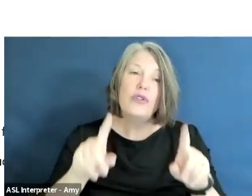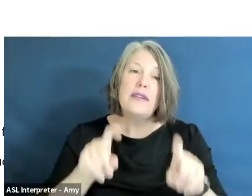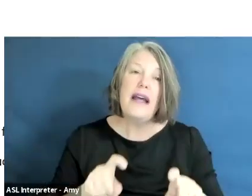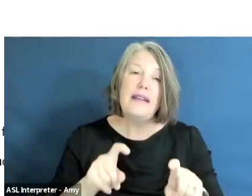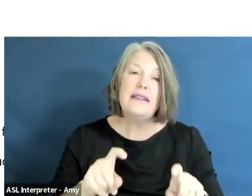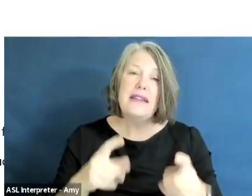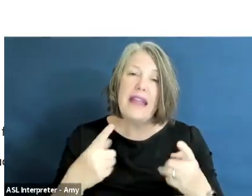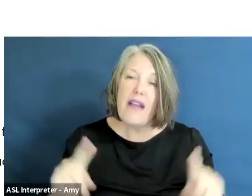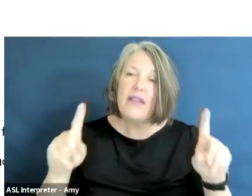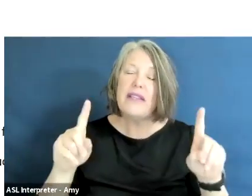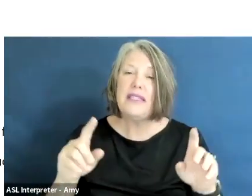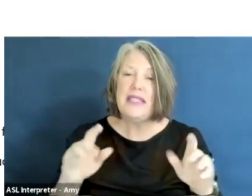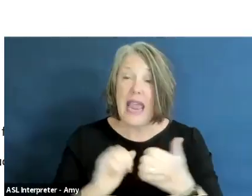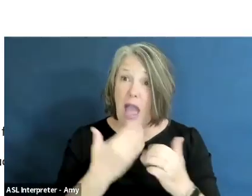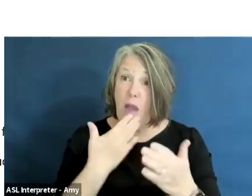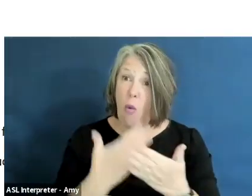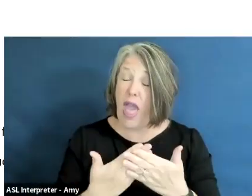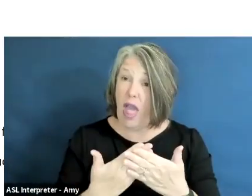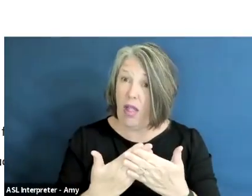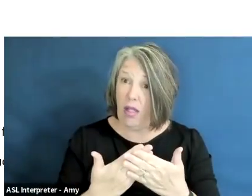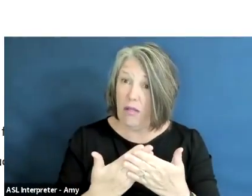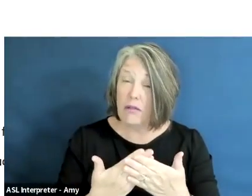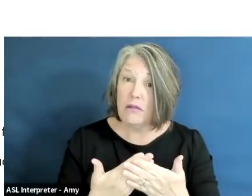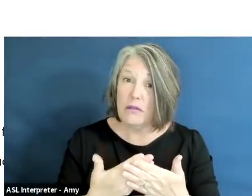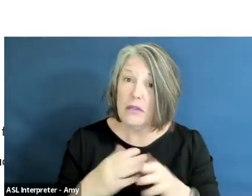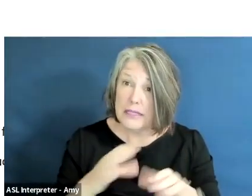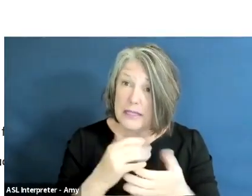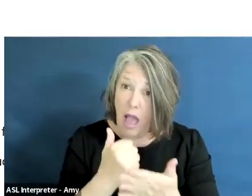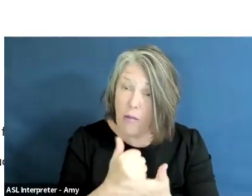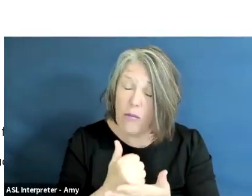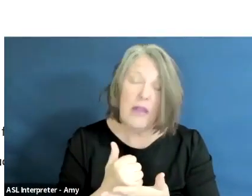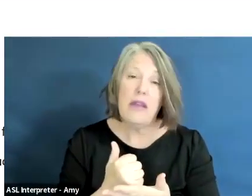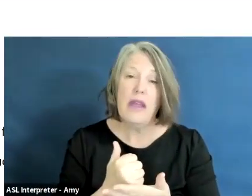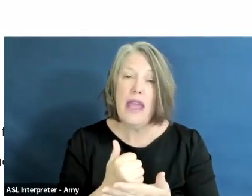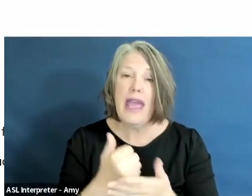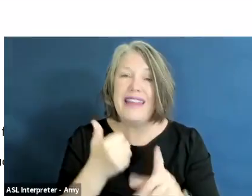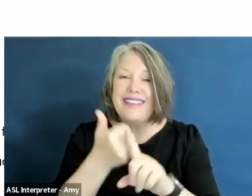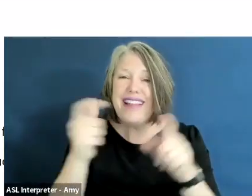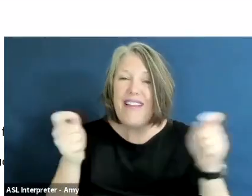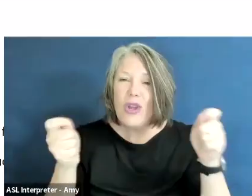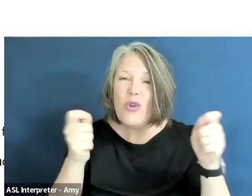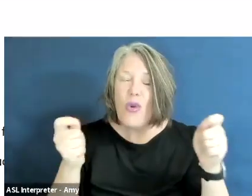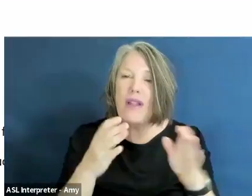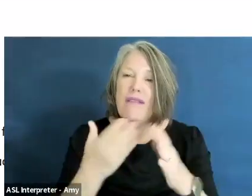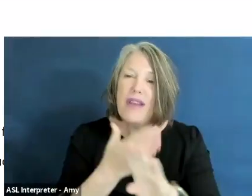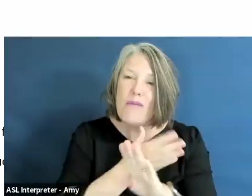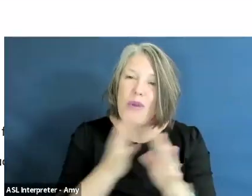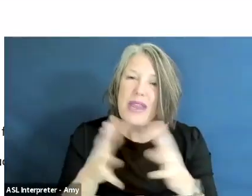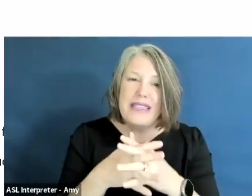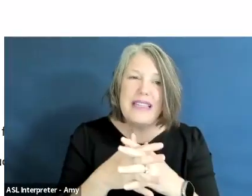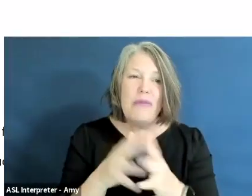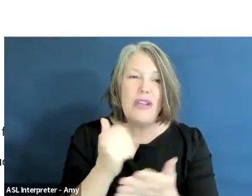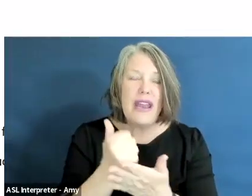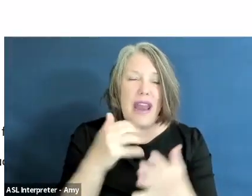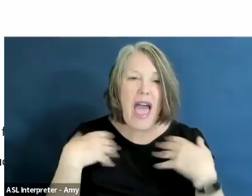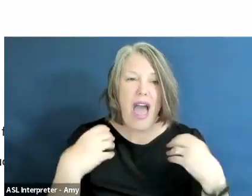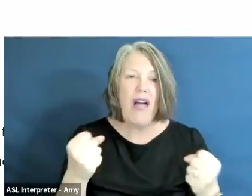how well this actually improves people's health knowledge and self control of preconception health compared to usual education.